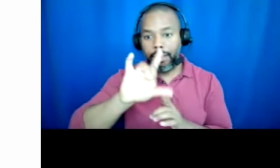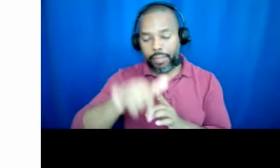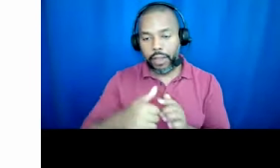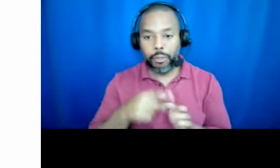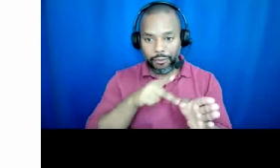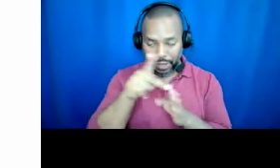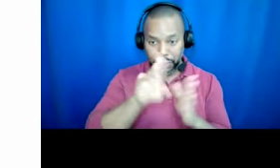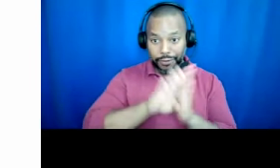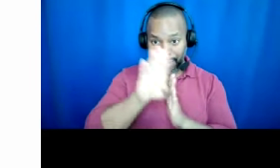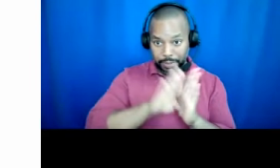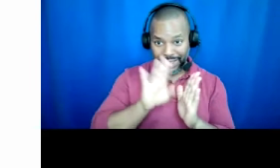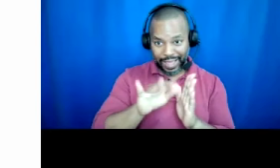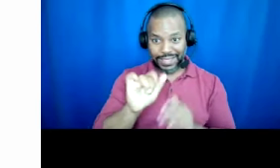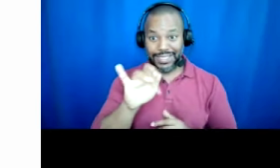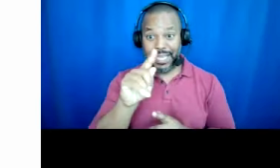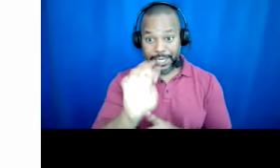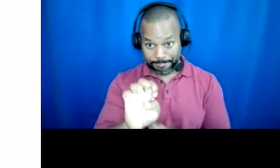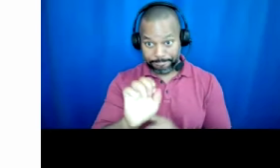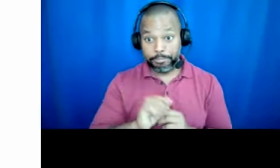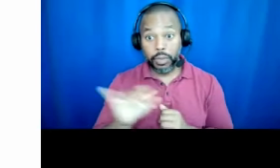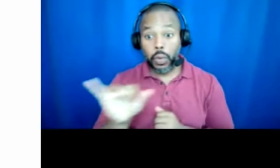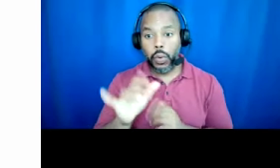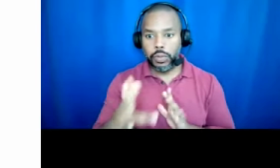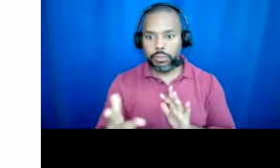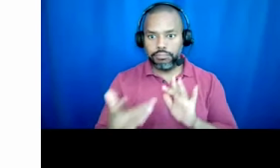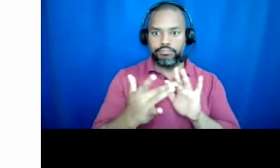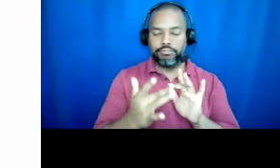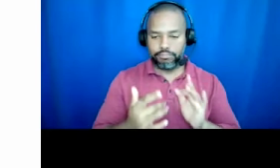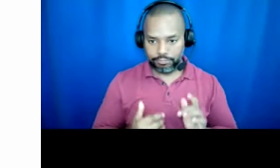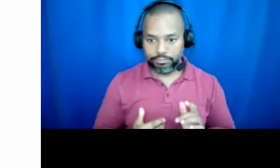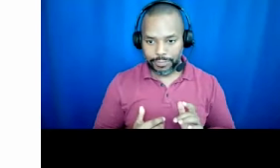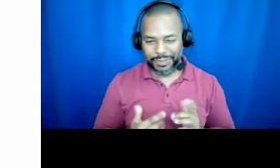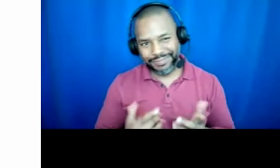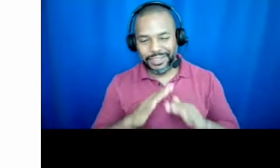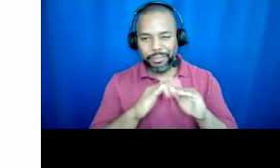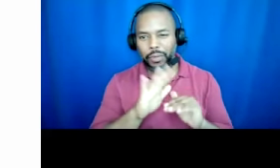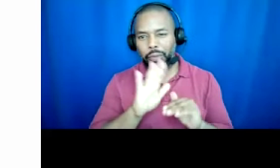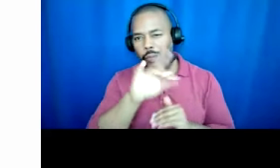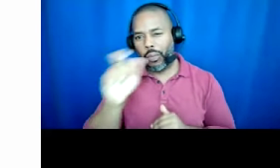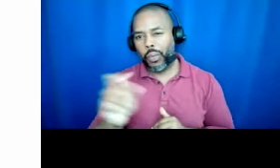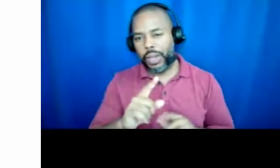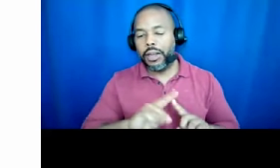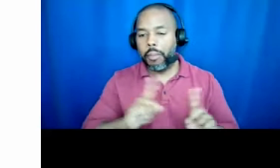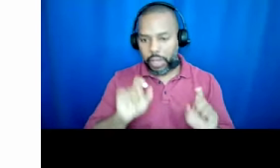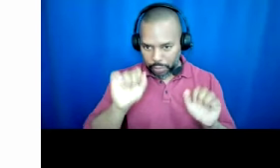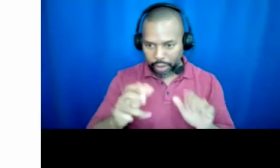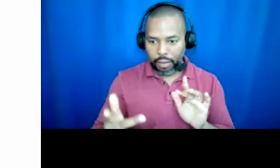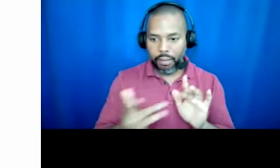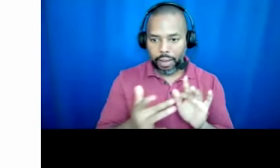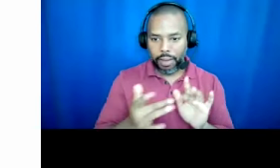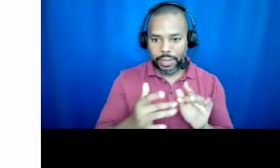And of course, you can reach out to, depending on the nature of your question, the Administrative Services Office.